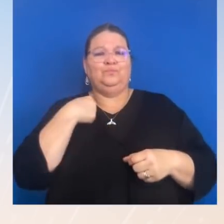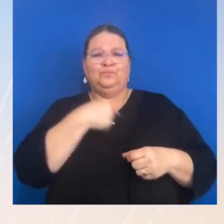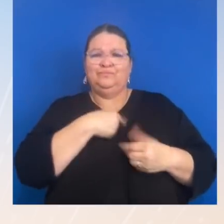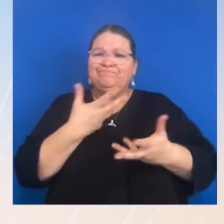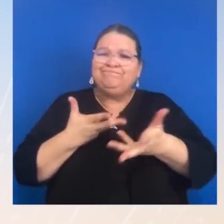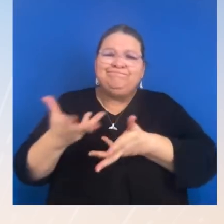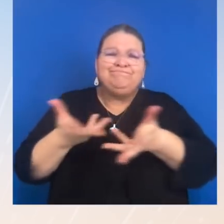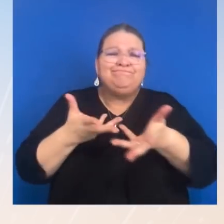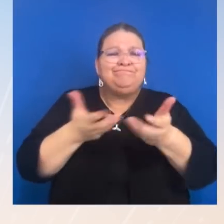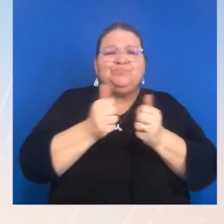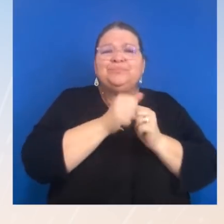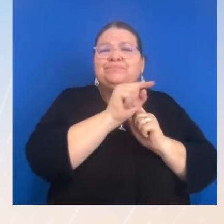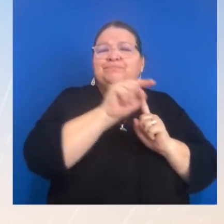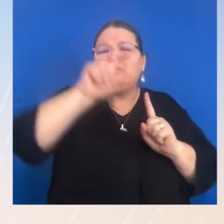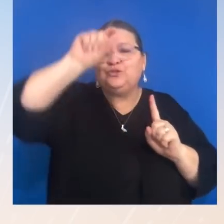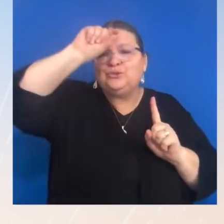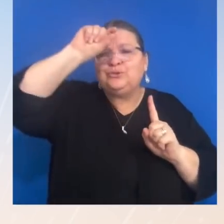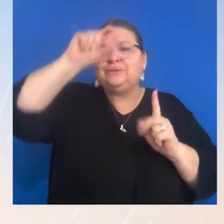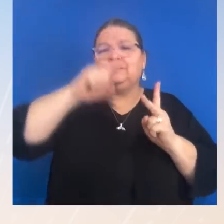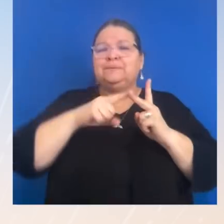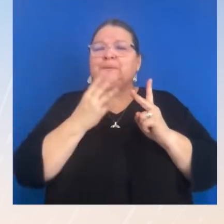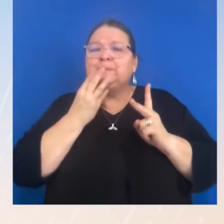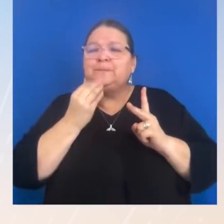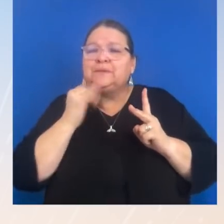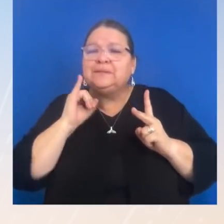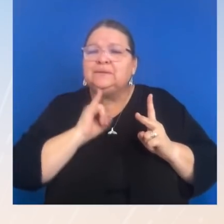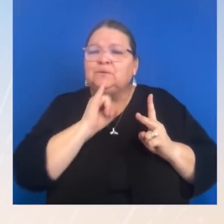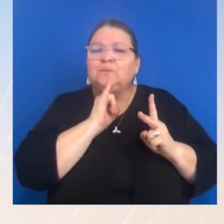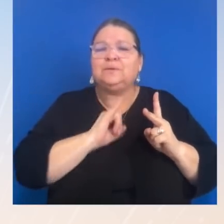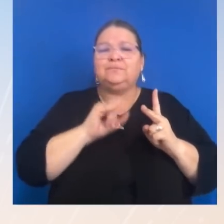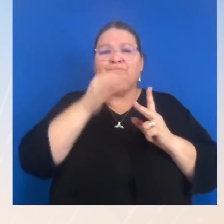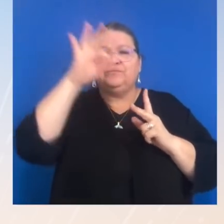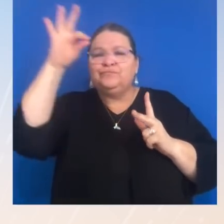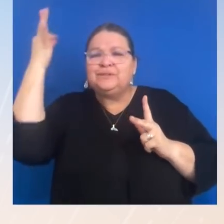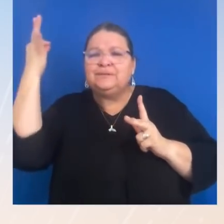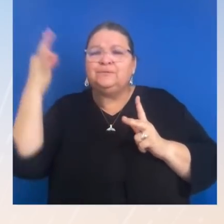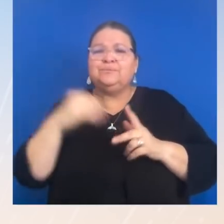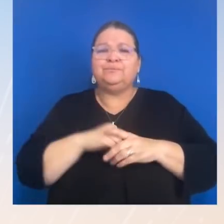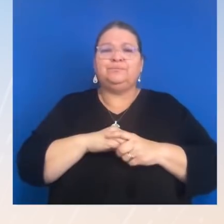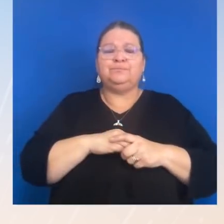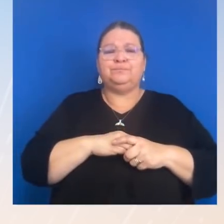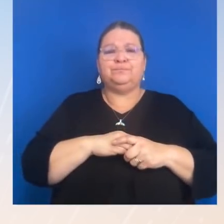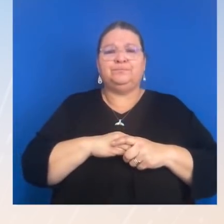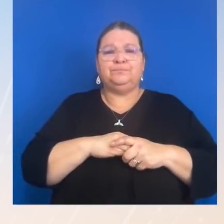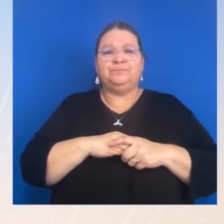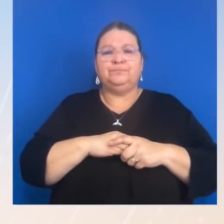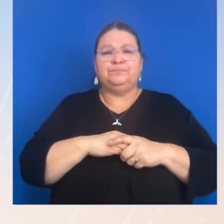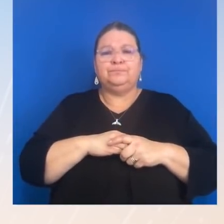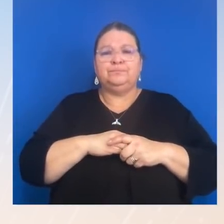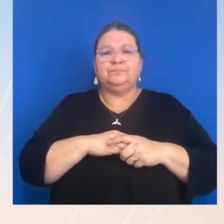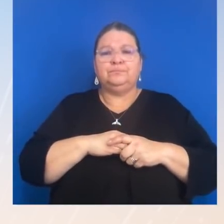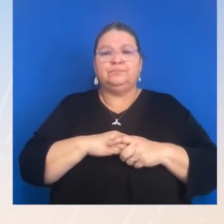with President Putin over this. The Press: And if I could just ask a follow-up on inflation. You know, you've been getting questions about inflation for months. Ms. Psaki: Sure.